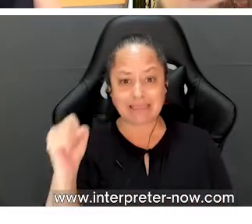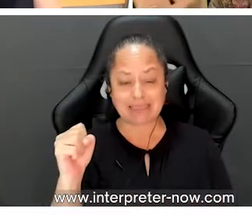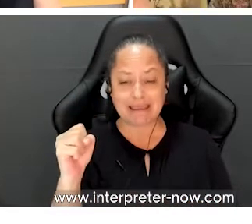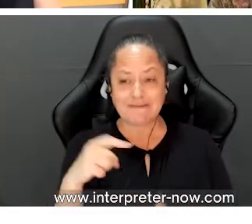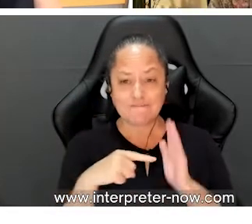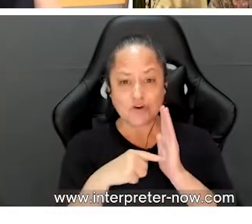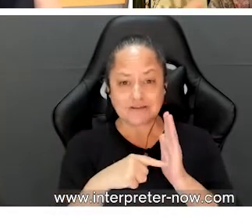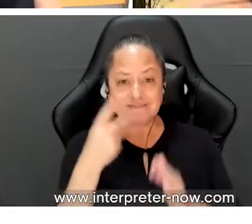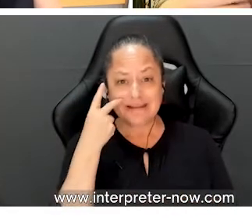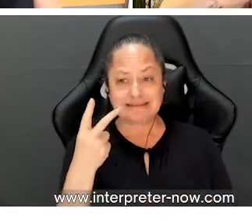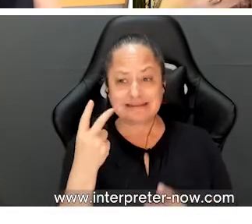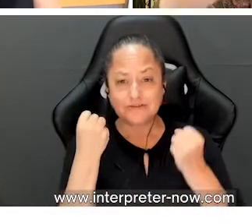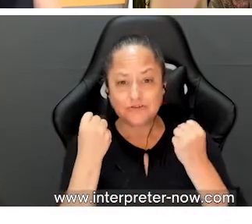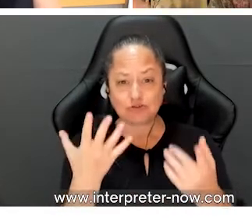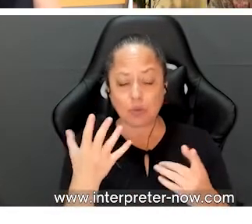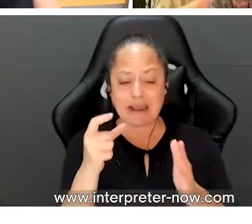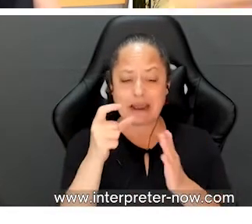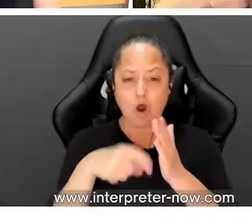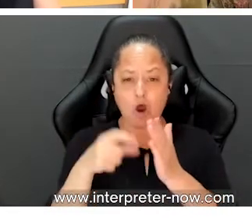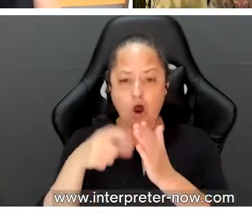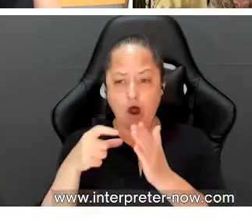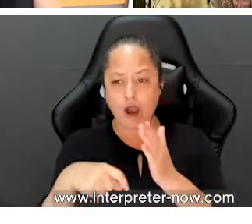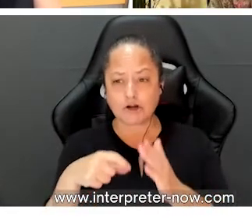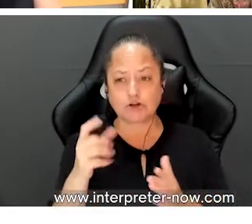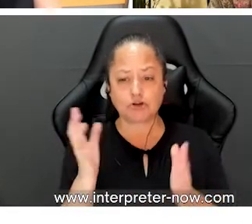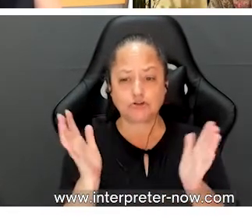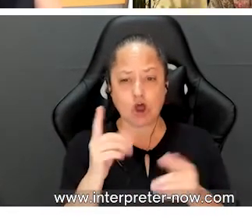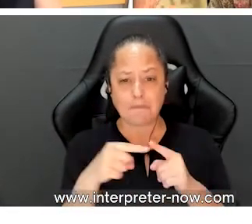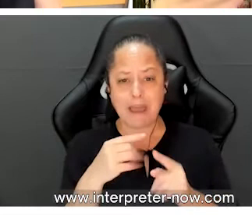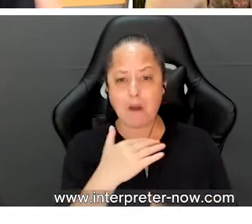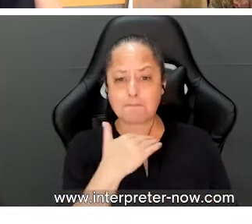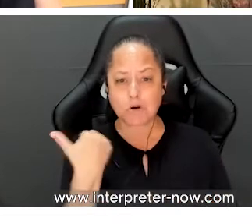I've seen so many articles come out that talk about burnout.